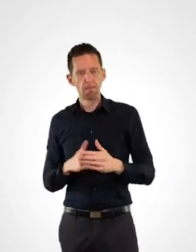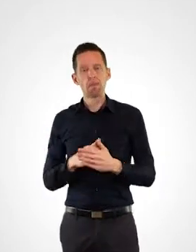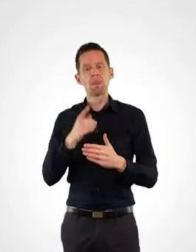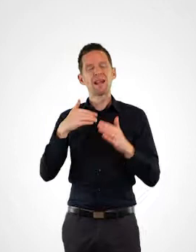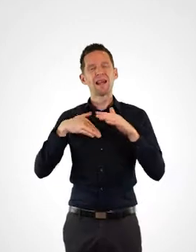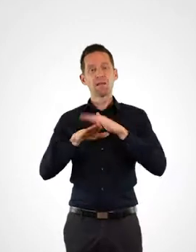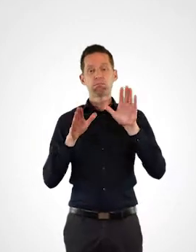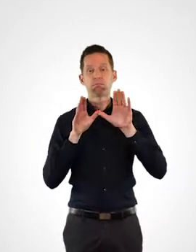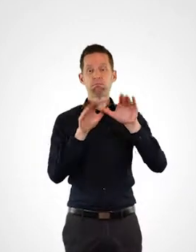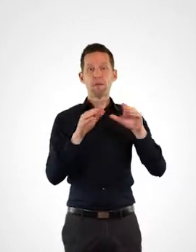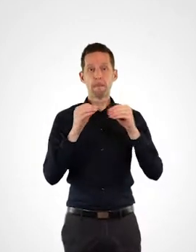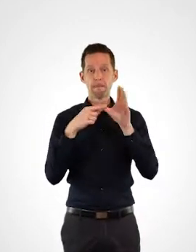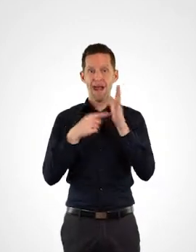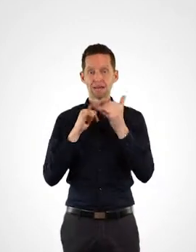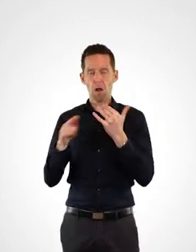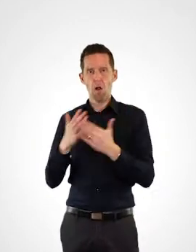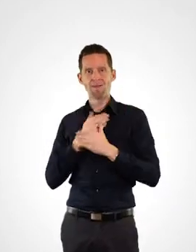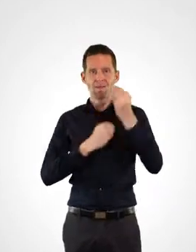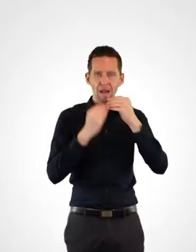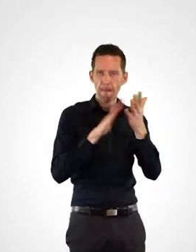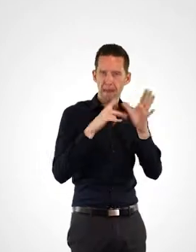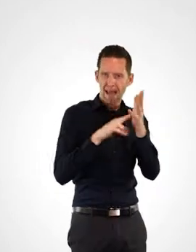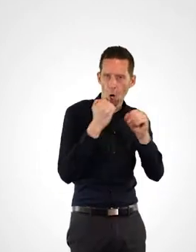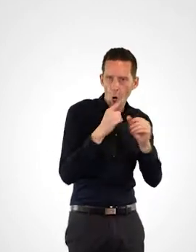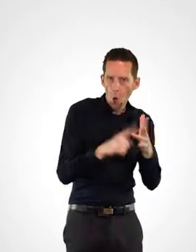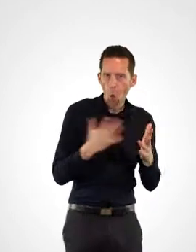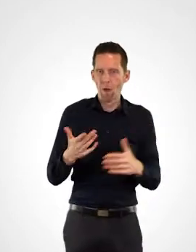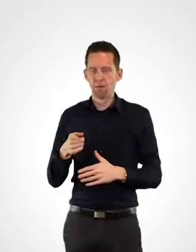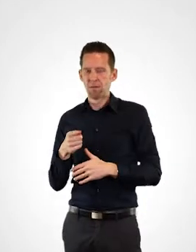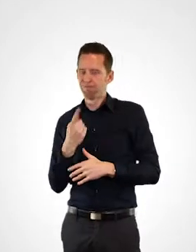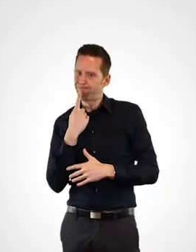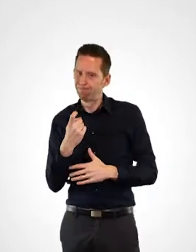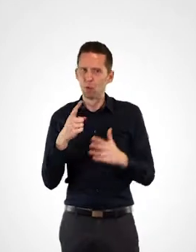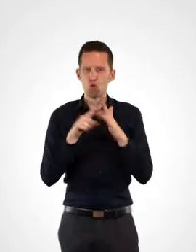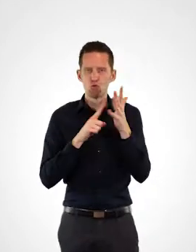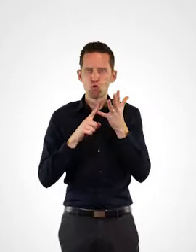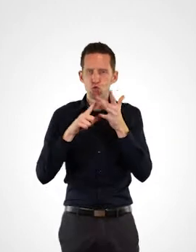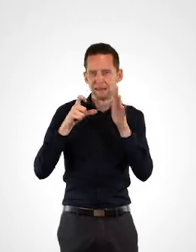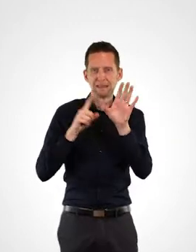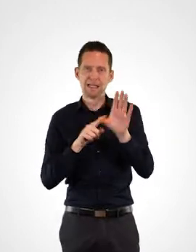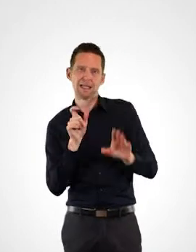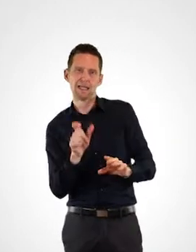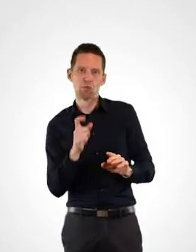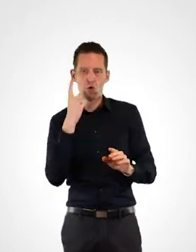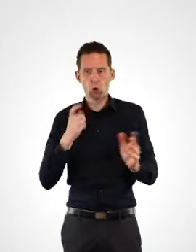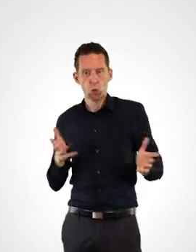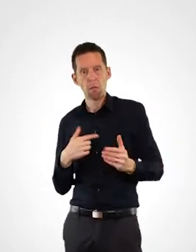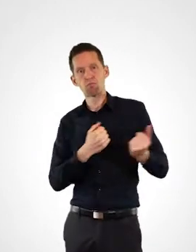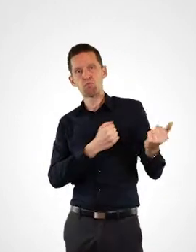In the bats unit, for example, where bats love mangoes and "juicy" was one of the target words for one of the children,